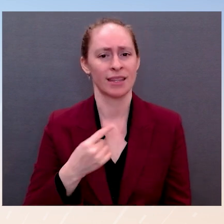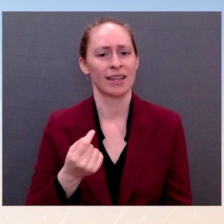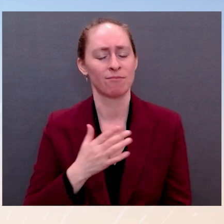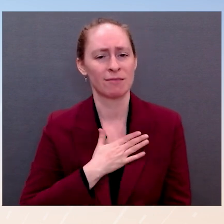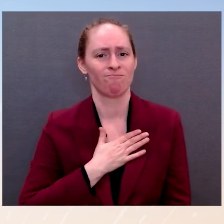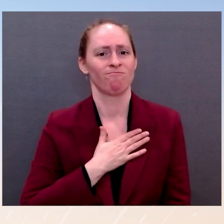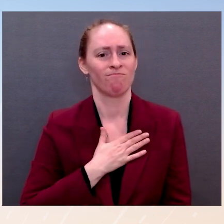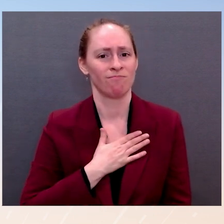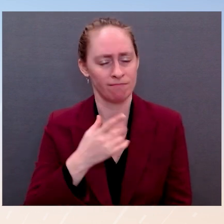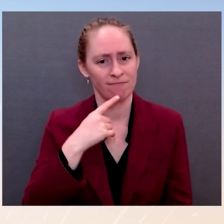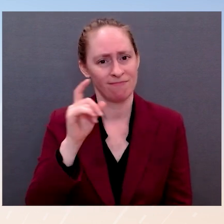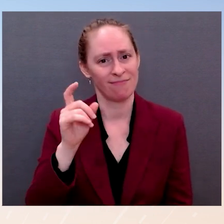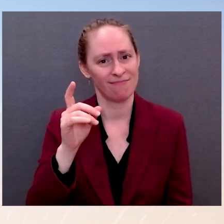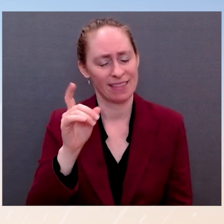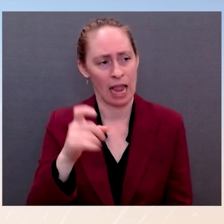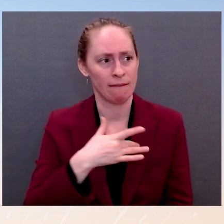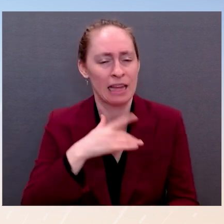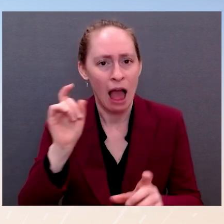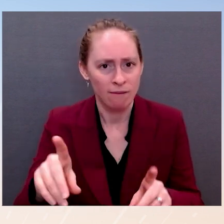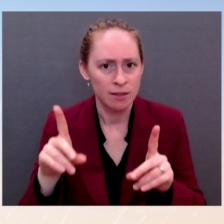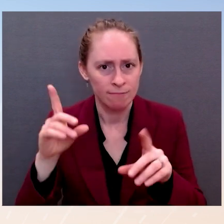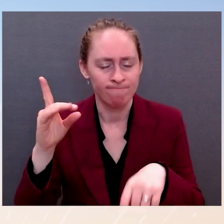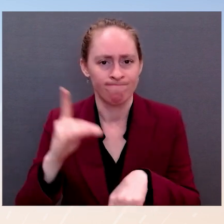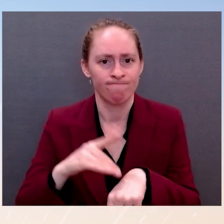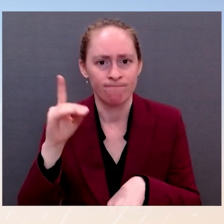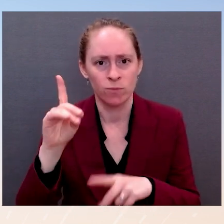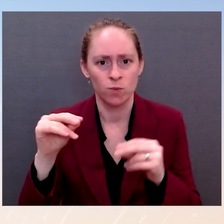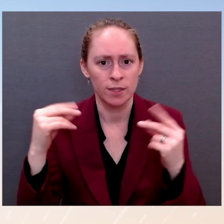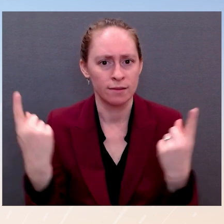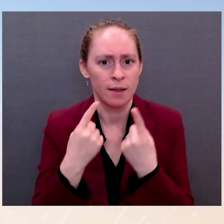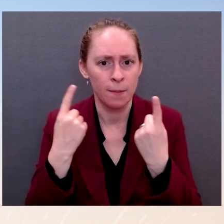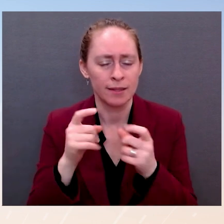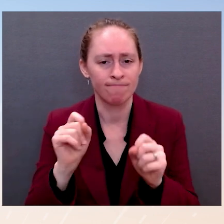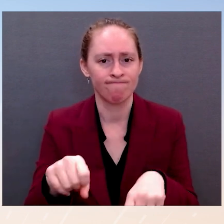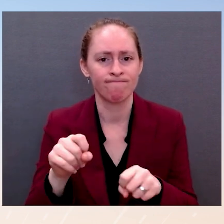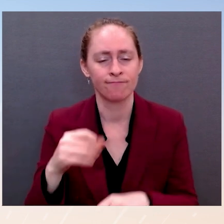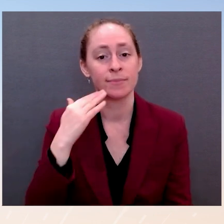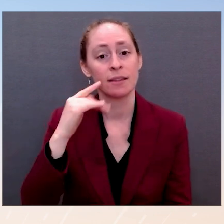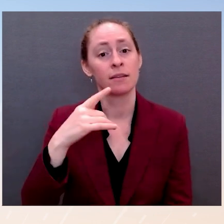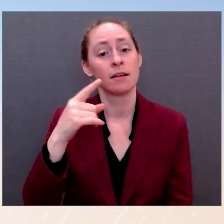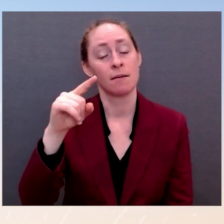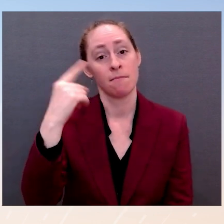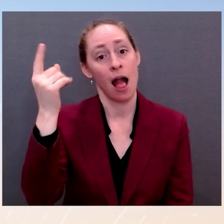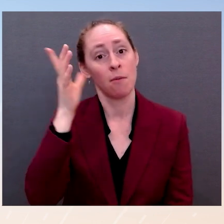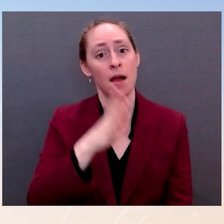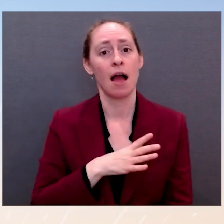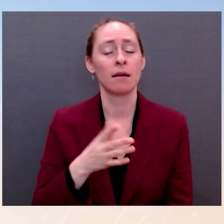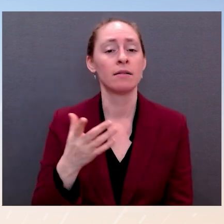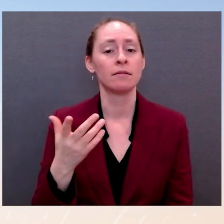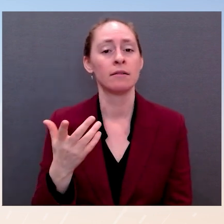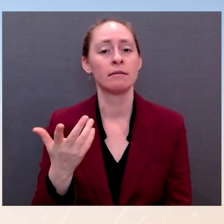and getting in the game. And I feel like as black men, often we have this hesitancy.